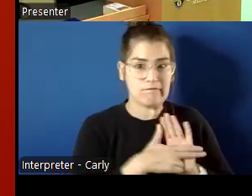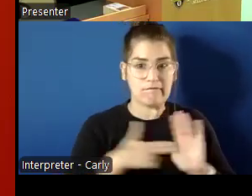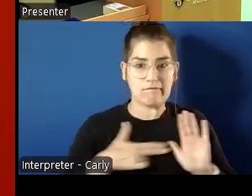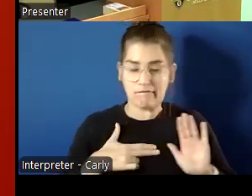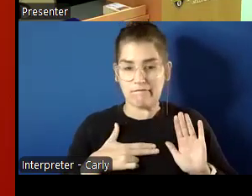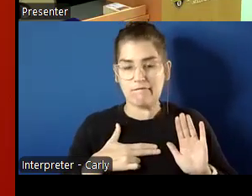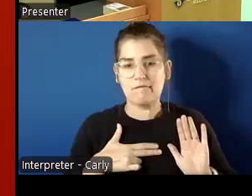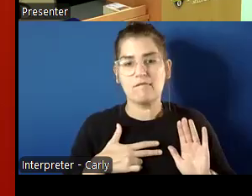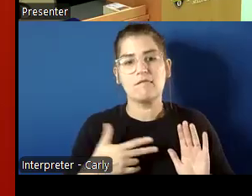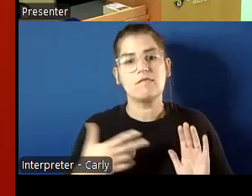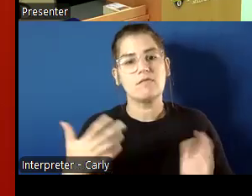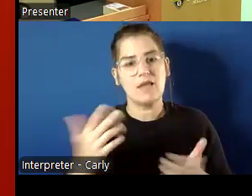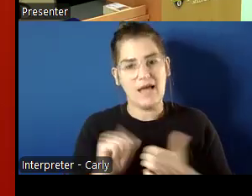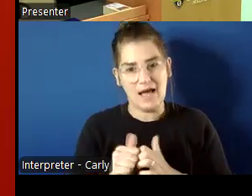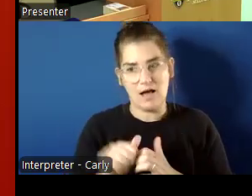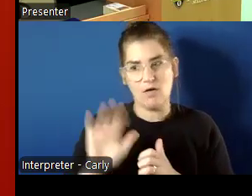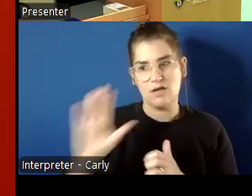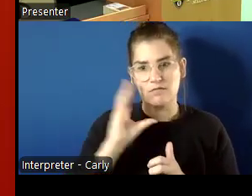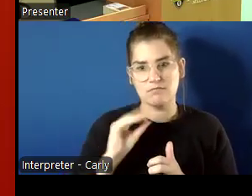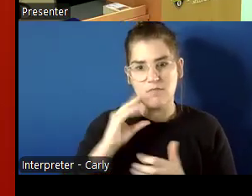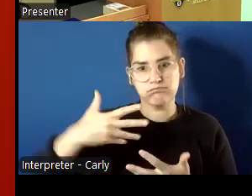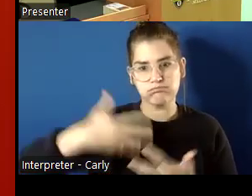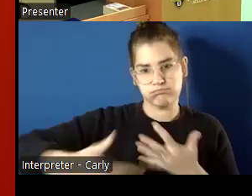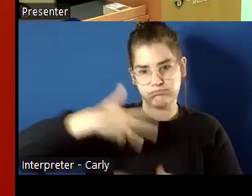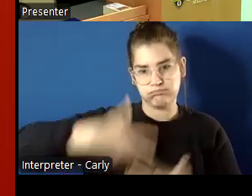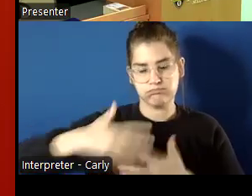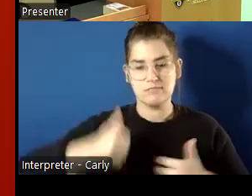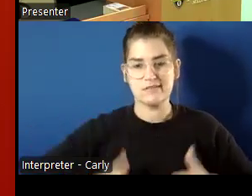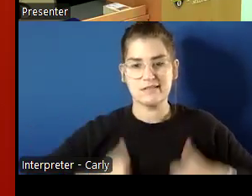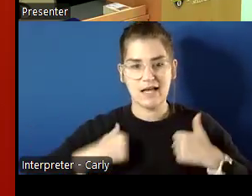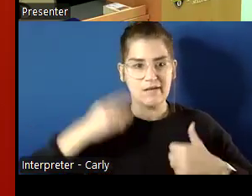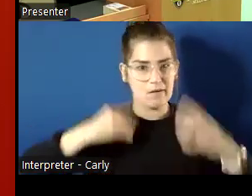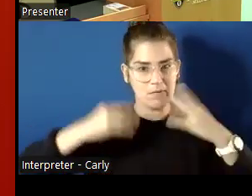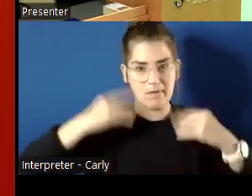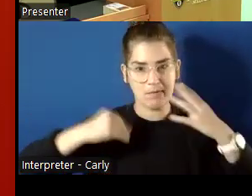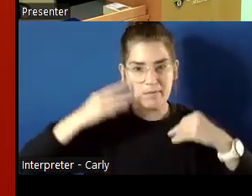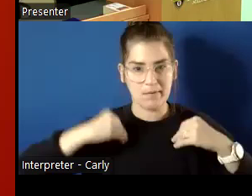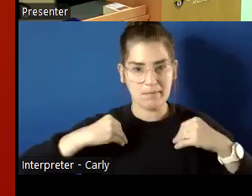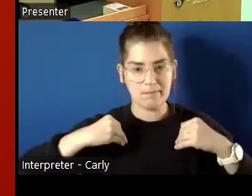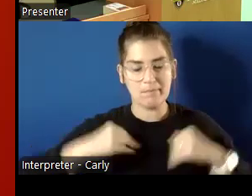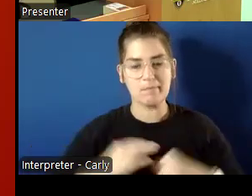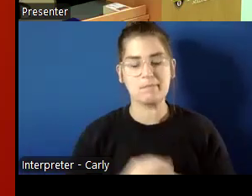a way a person is socialized and by their life experience. You might discuss how a person feels